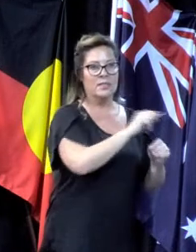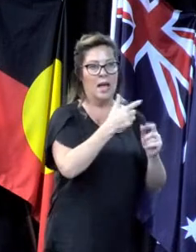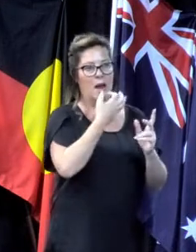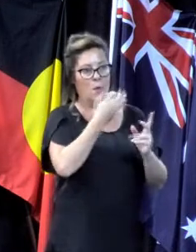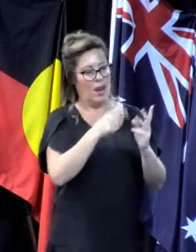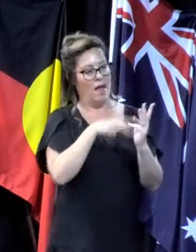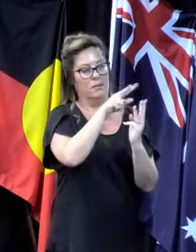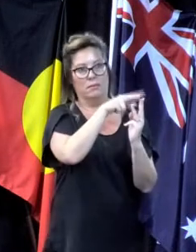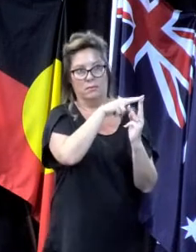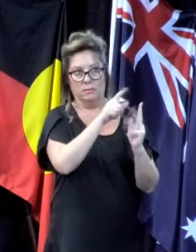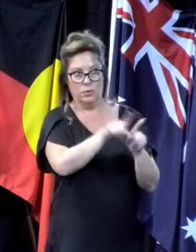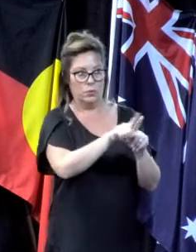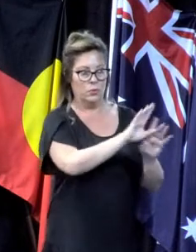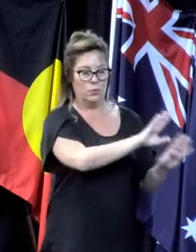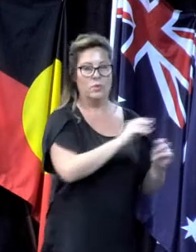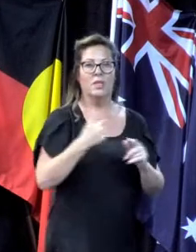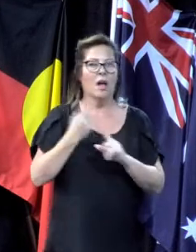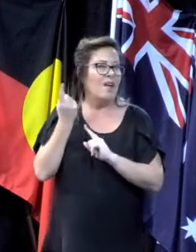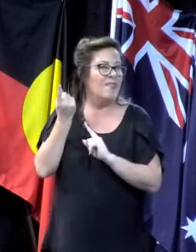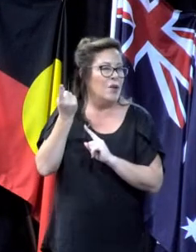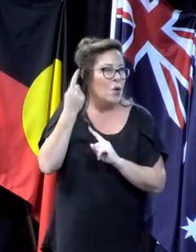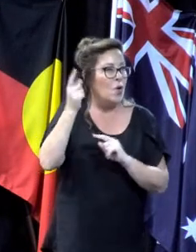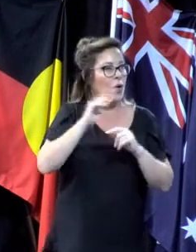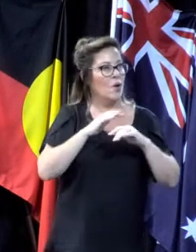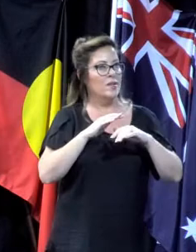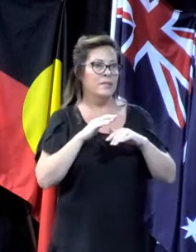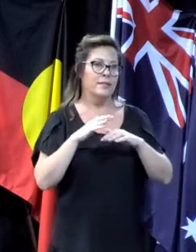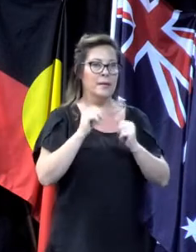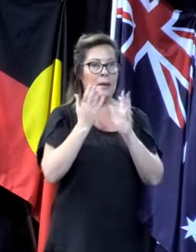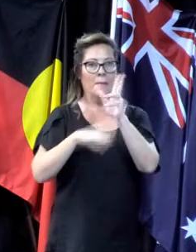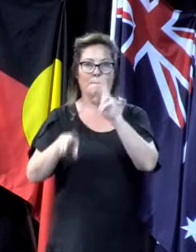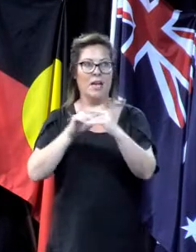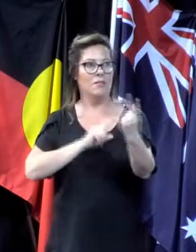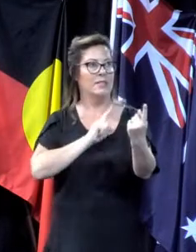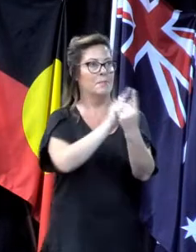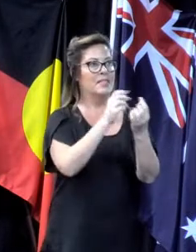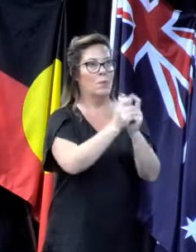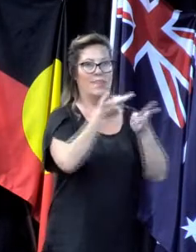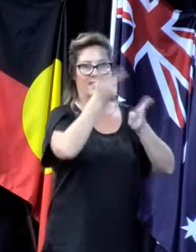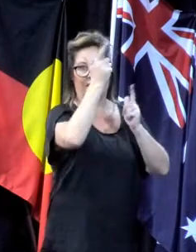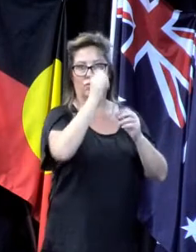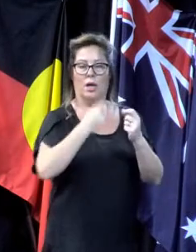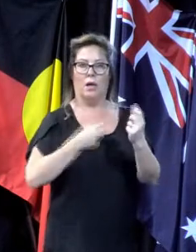of parents having meetings with the teachers at the school, and they might have an advocate with them.